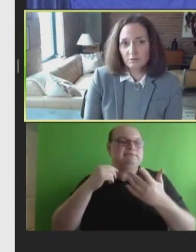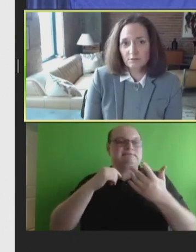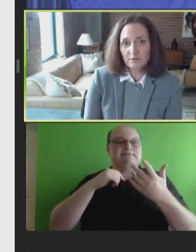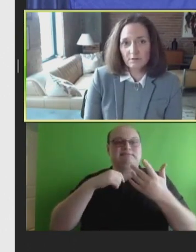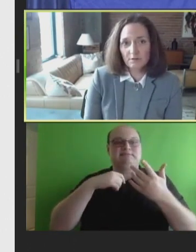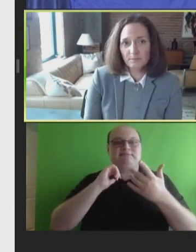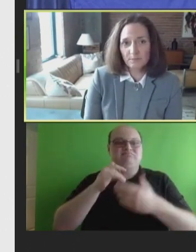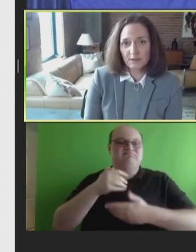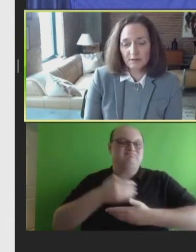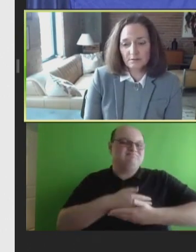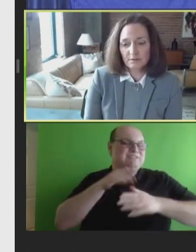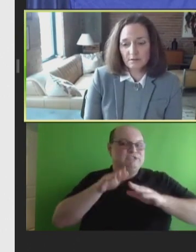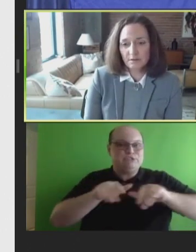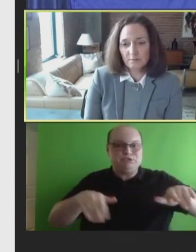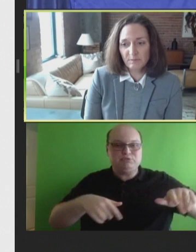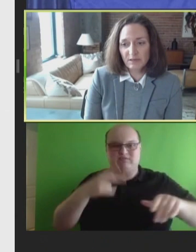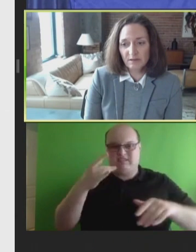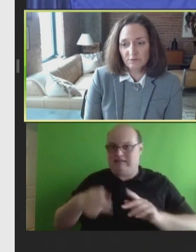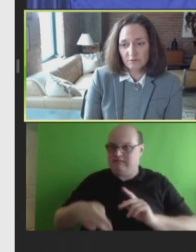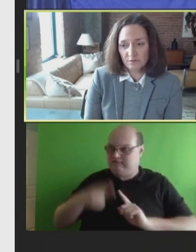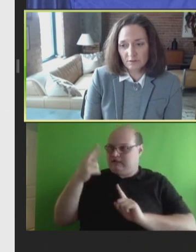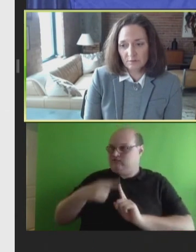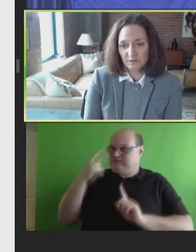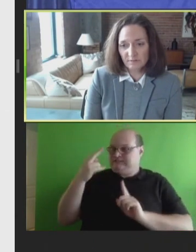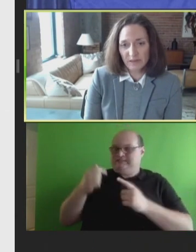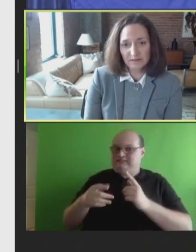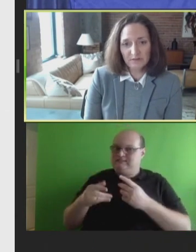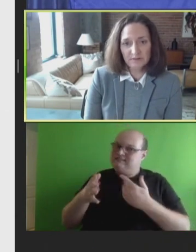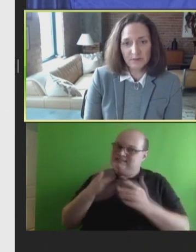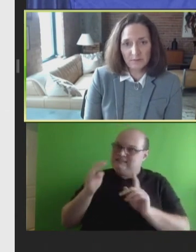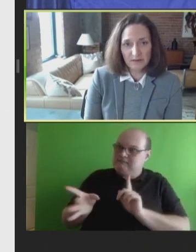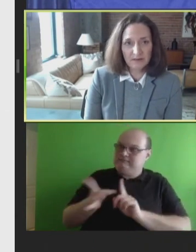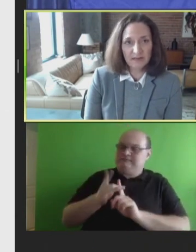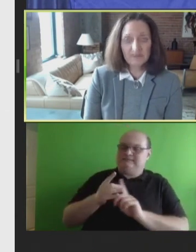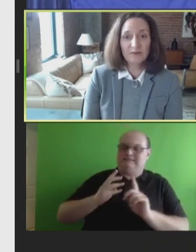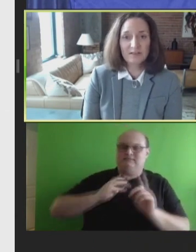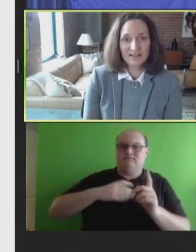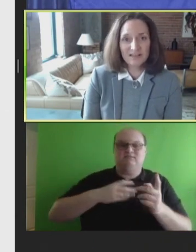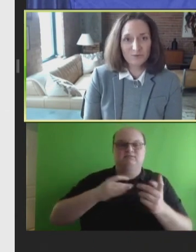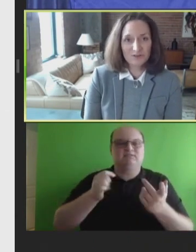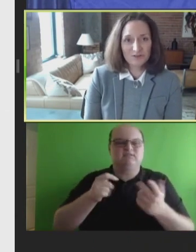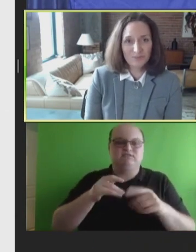infants and children that maybe have traditionally received palivizumab. And I have not raised that